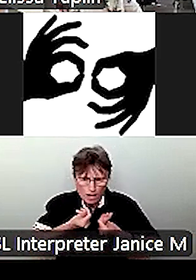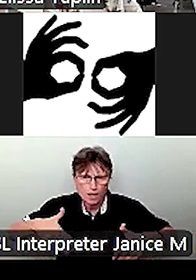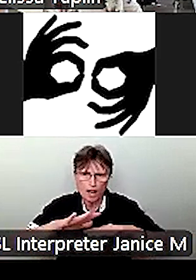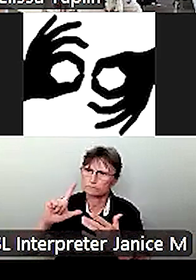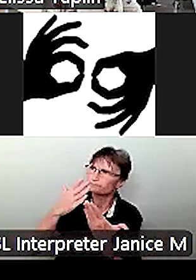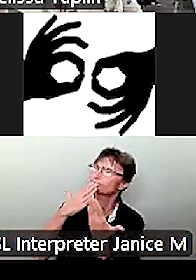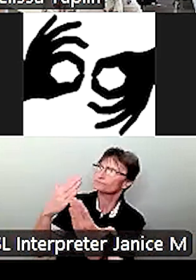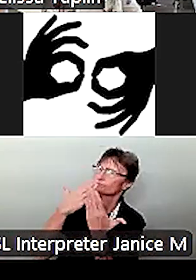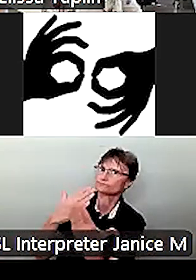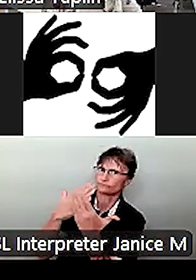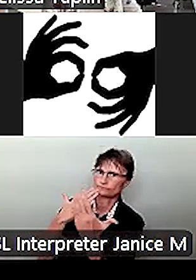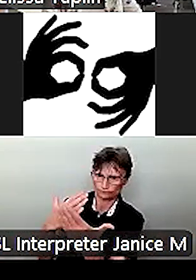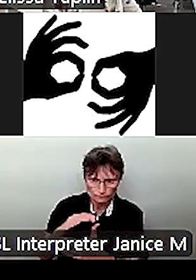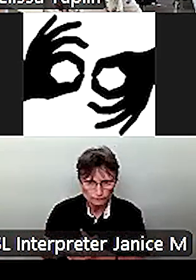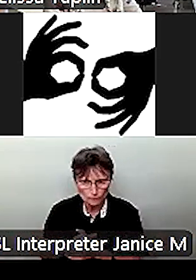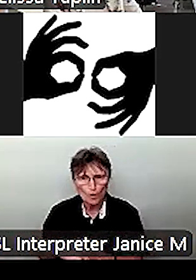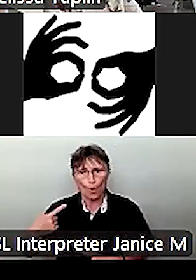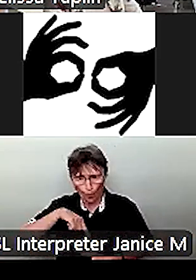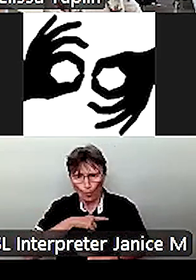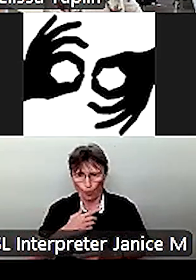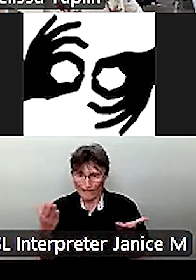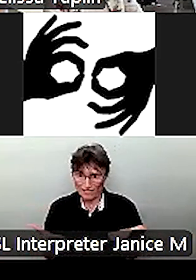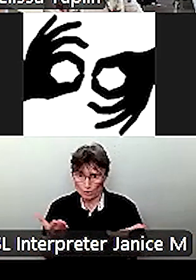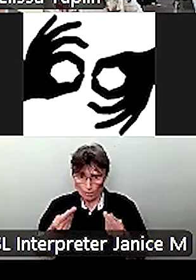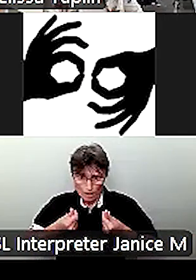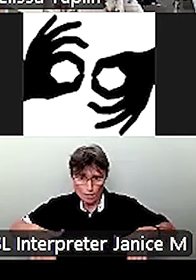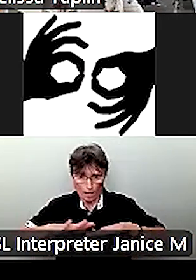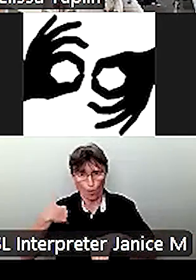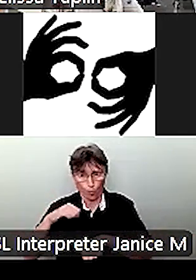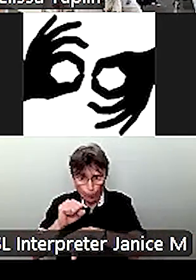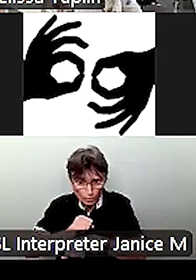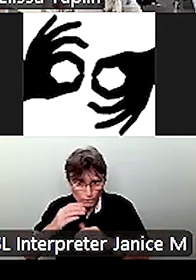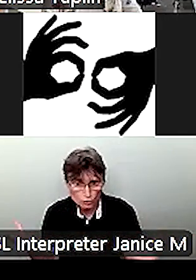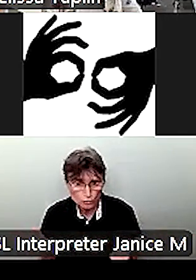and on which we continue to do our work. We acknowledge that the land we gather on,